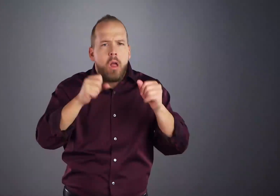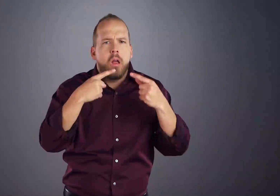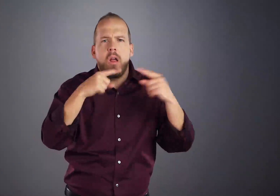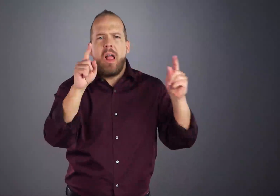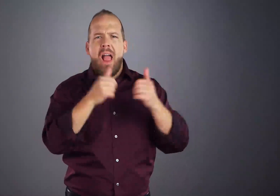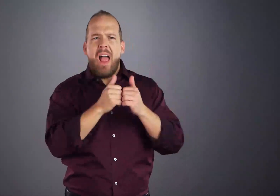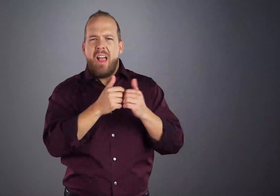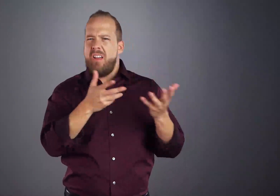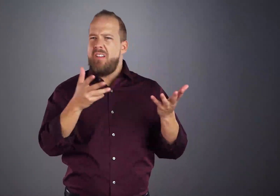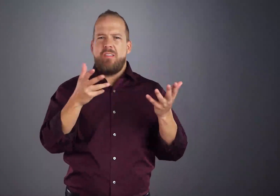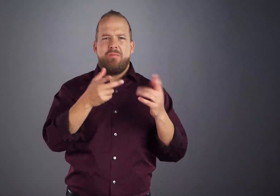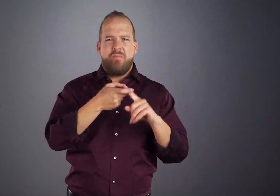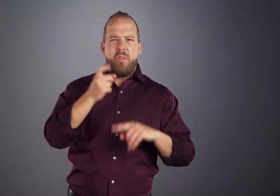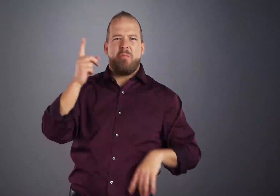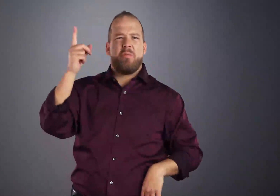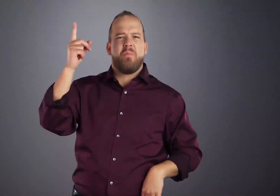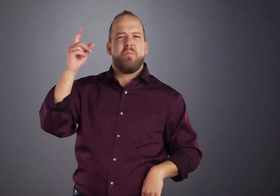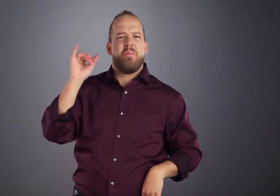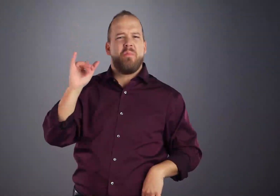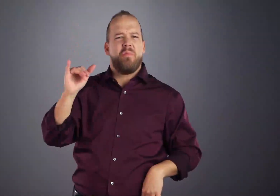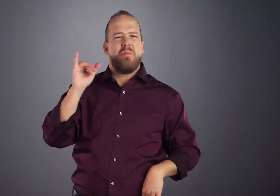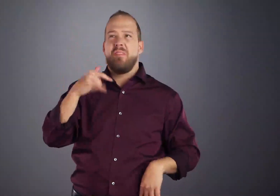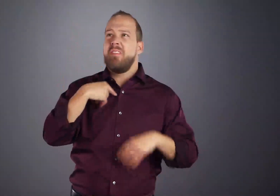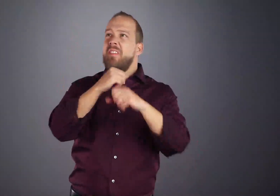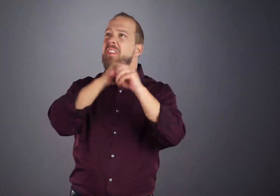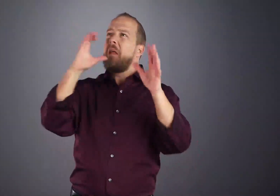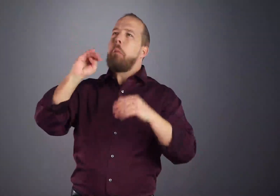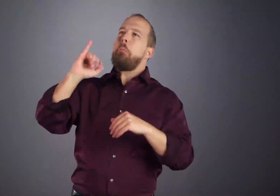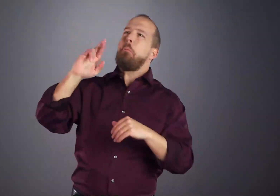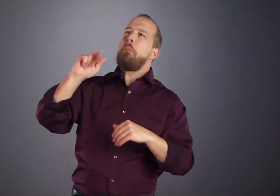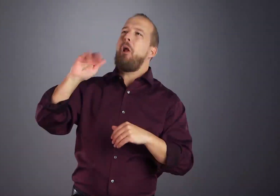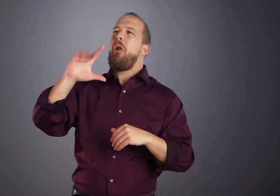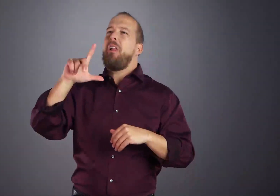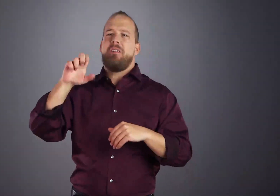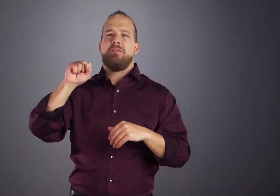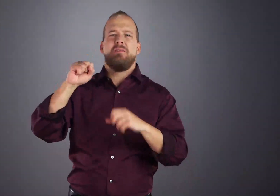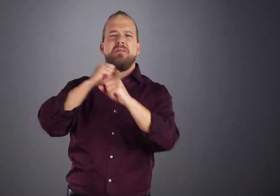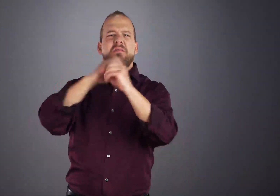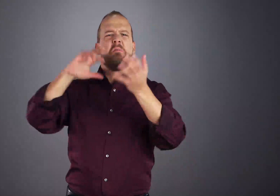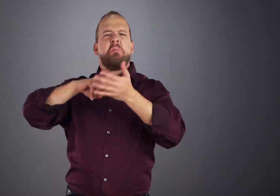My ideas about miracles were drastically revised right then.